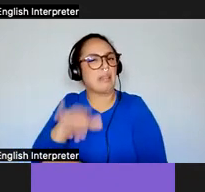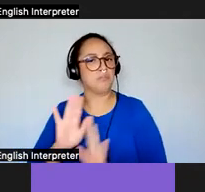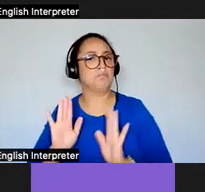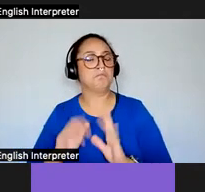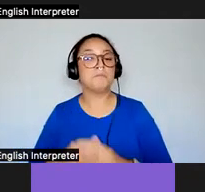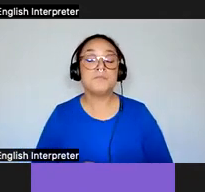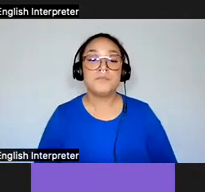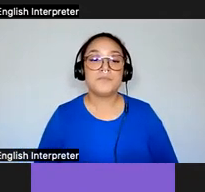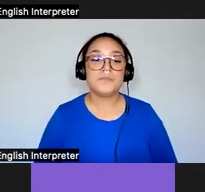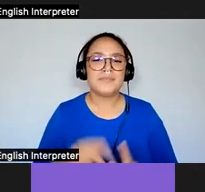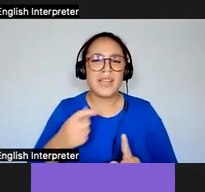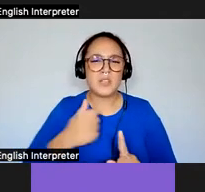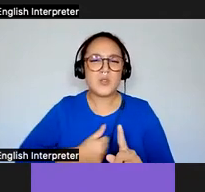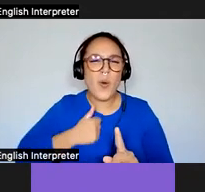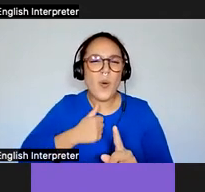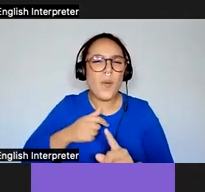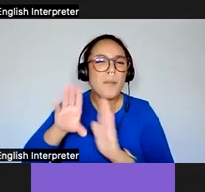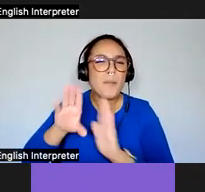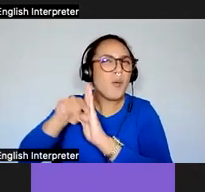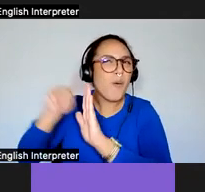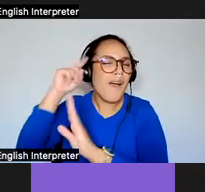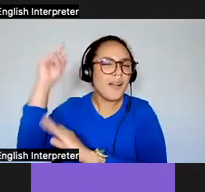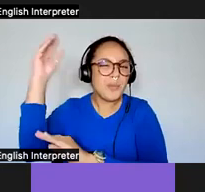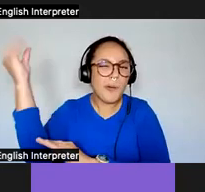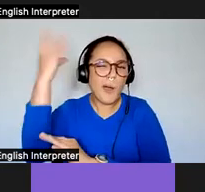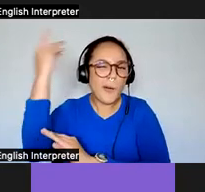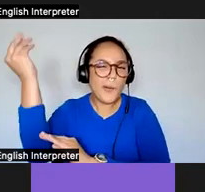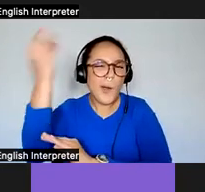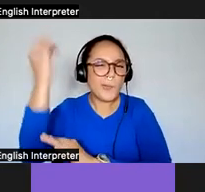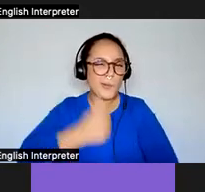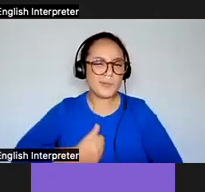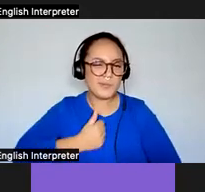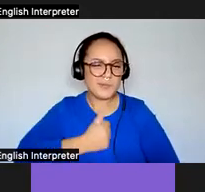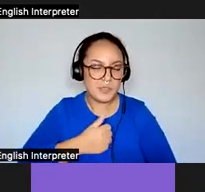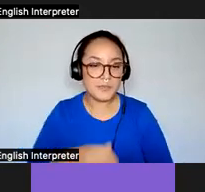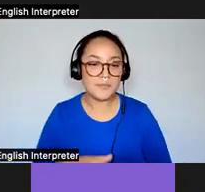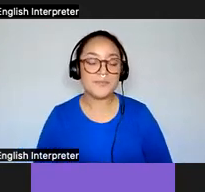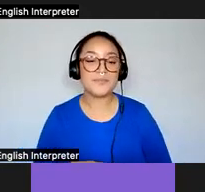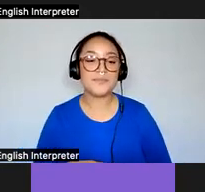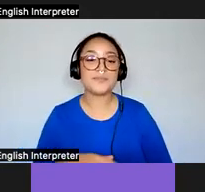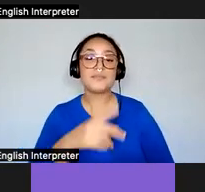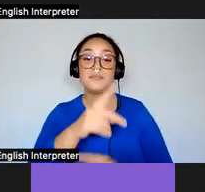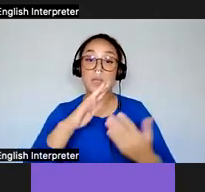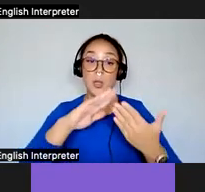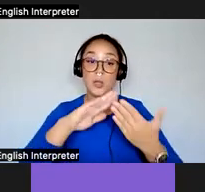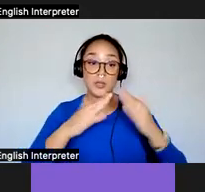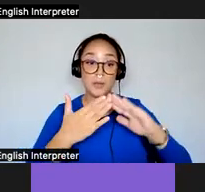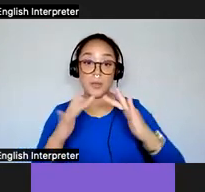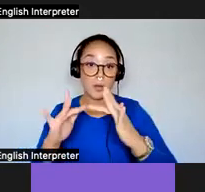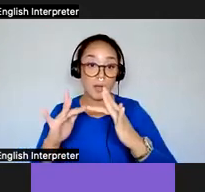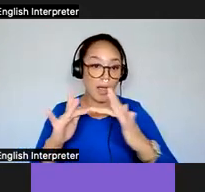So I'm not going to talk too too much about community outreach in this slide. I'll leave it to you folks to take a quick look here.